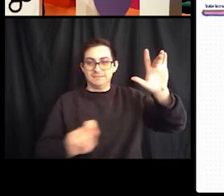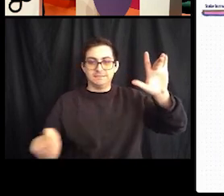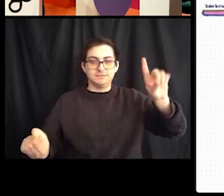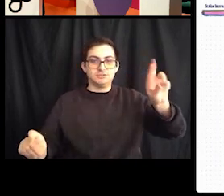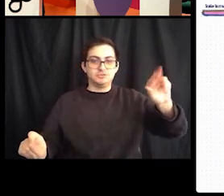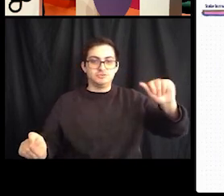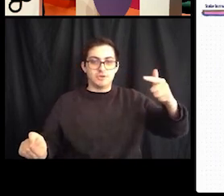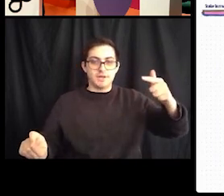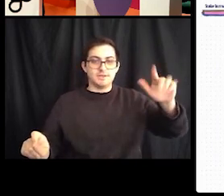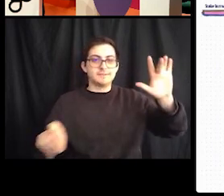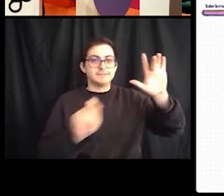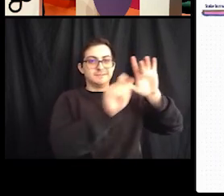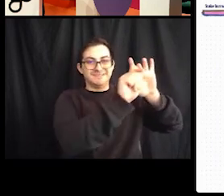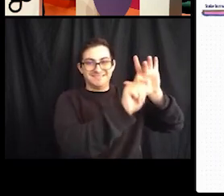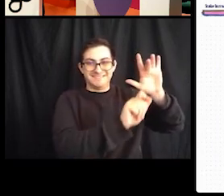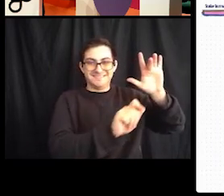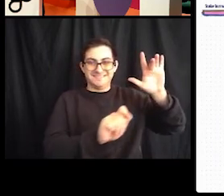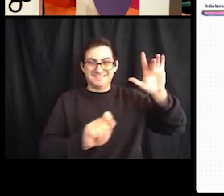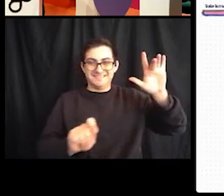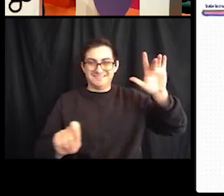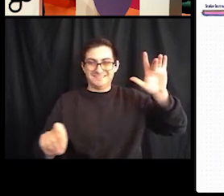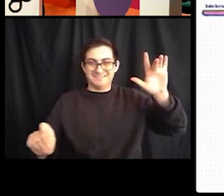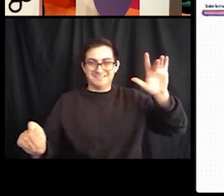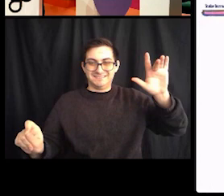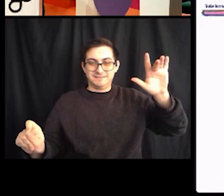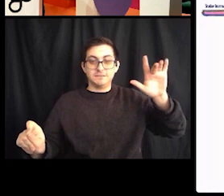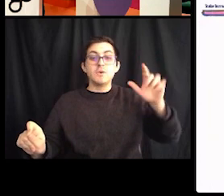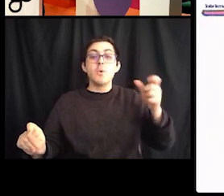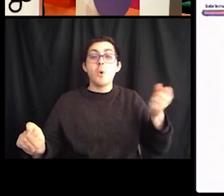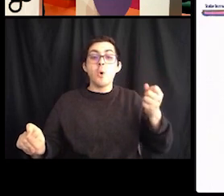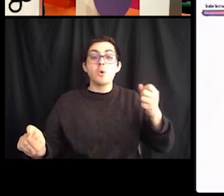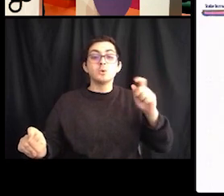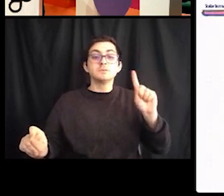to make sure it doesn't snap. And there you go.